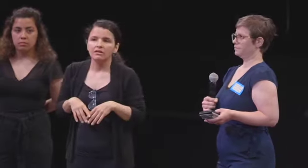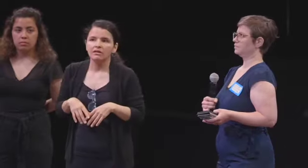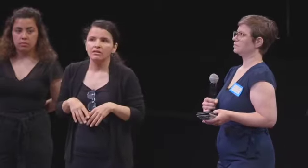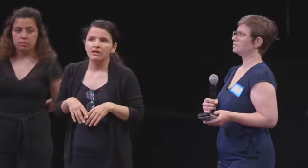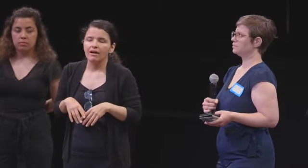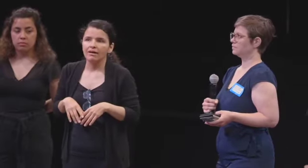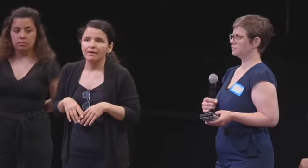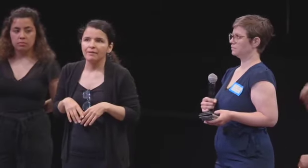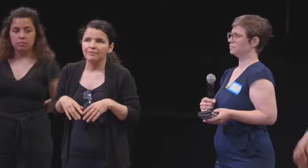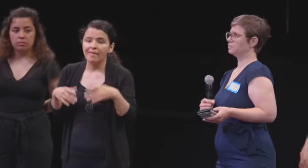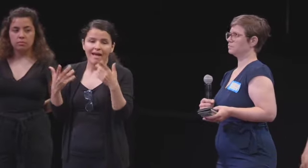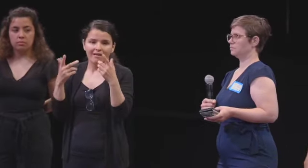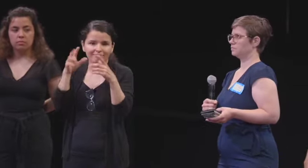either on the face or on the hands.